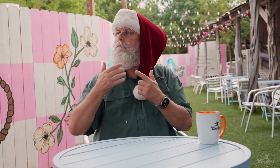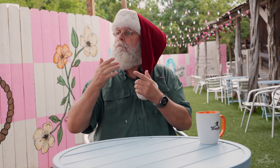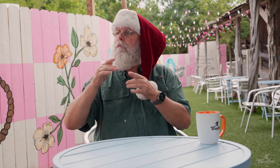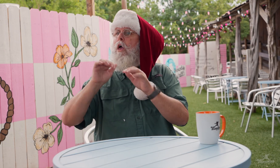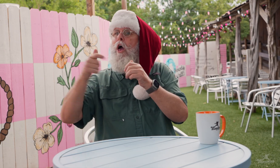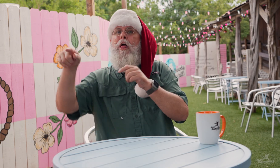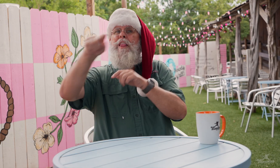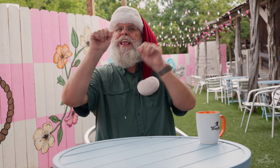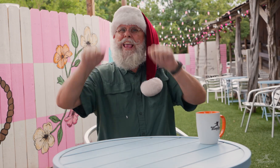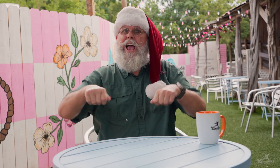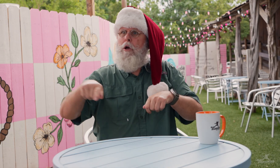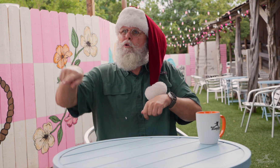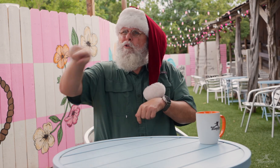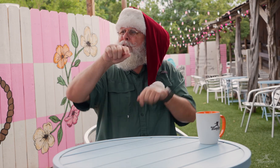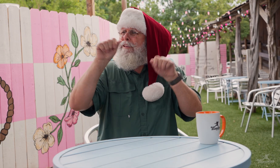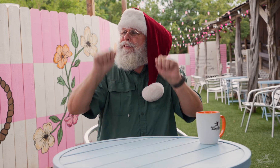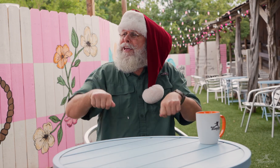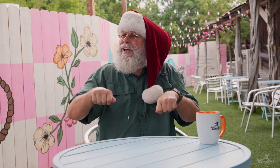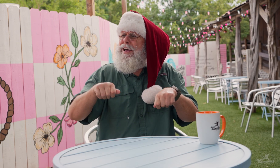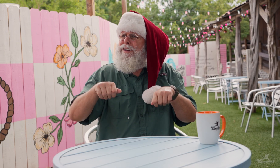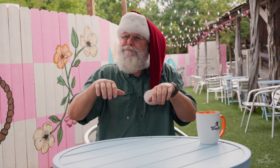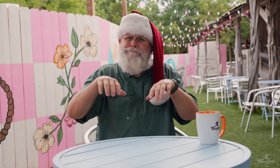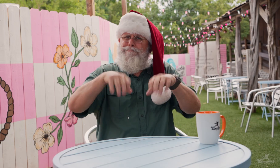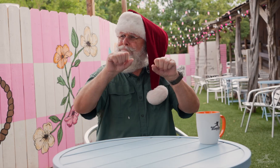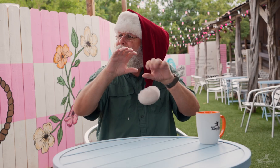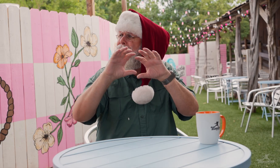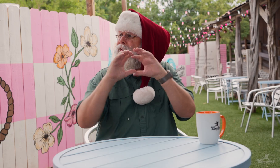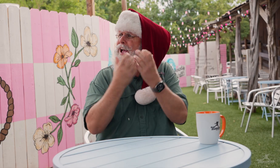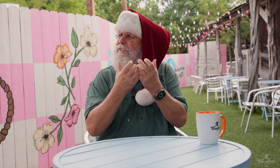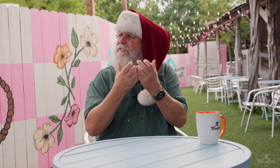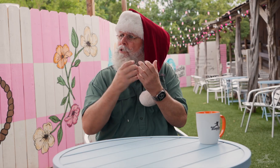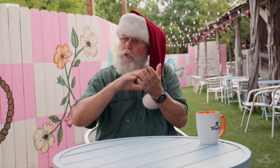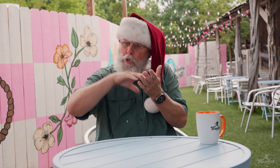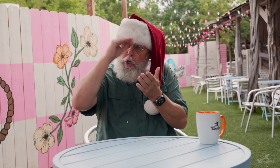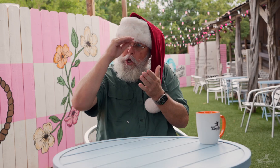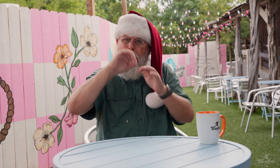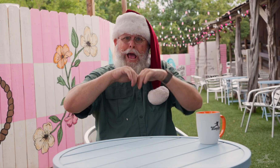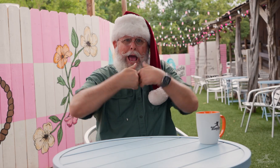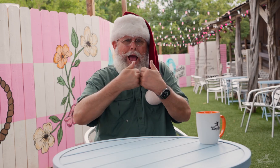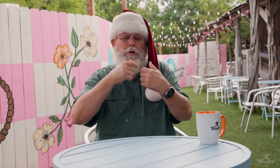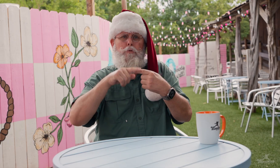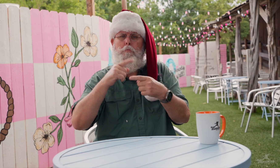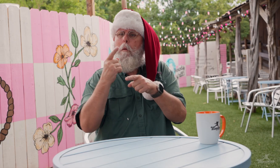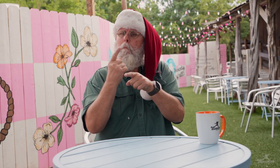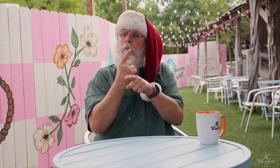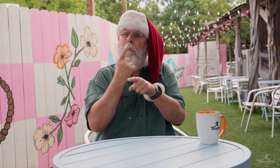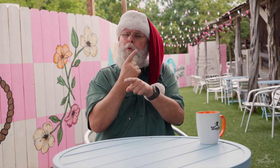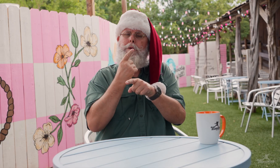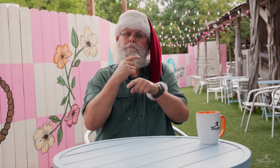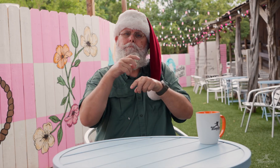Anyone can do this. Anyone can take the class and learn how to properly